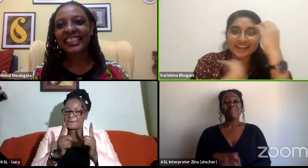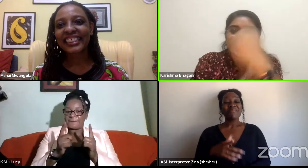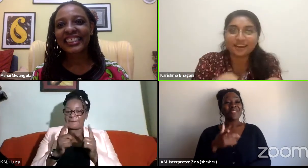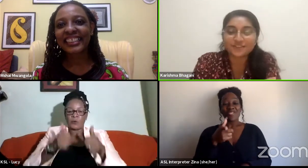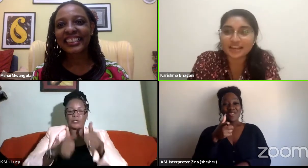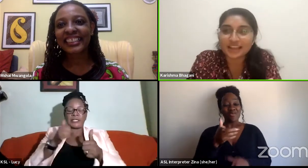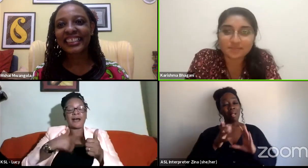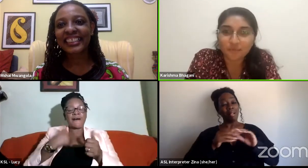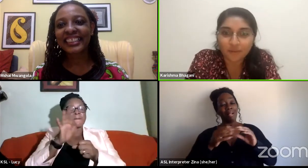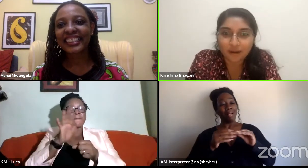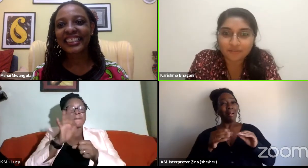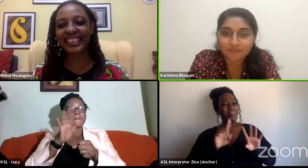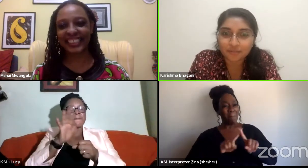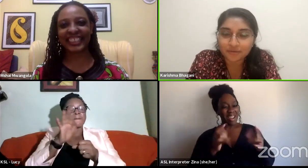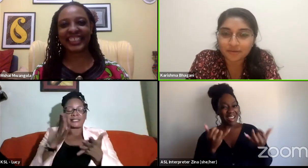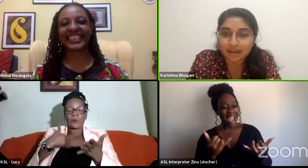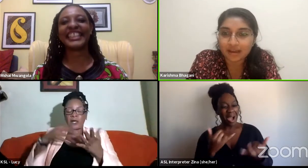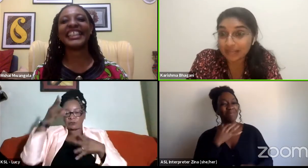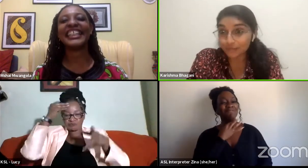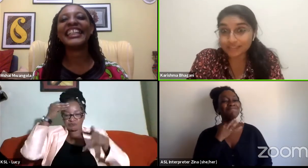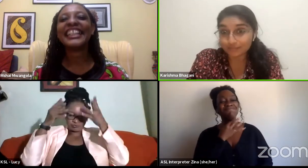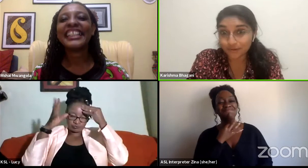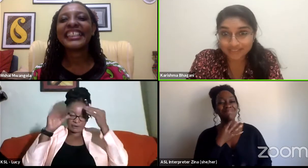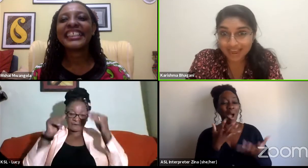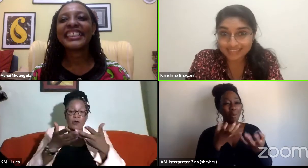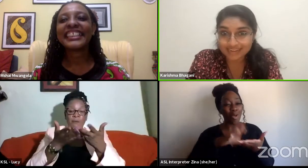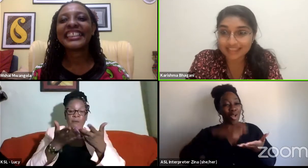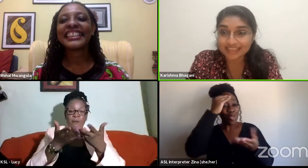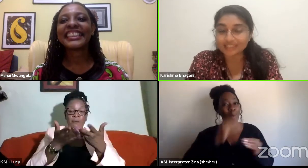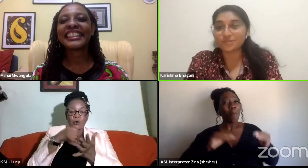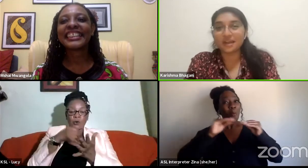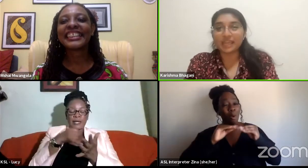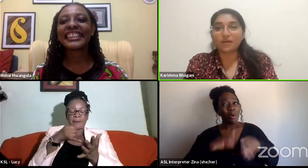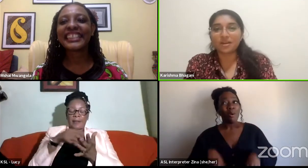that I'd love learn more about from you including the podcast and the things that you're working on